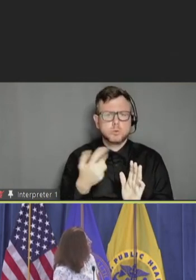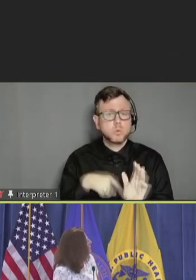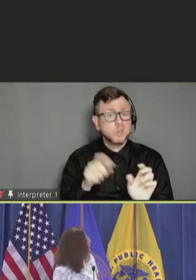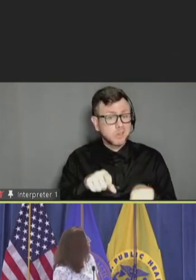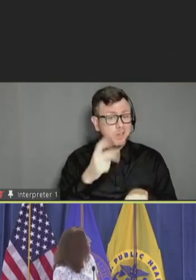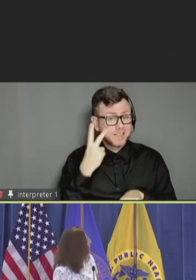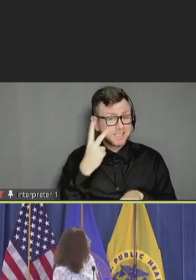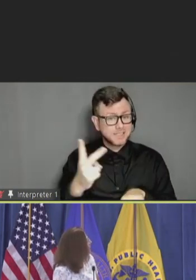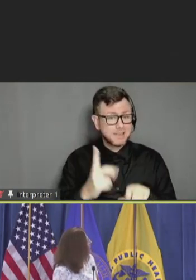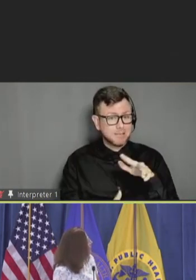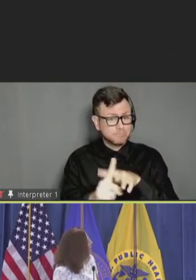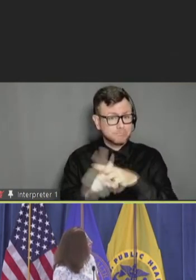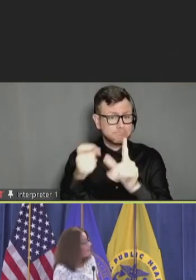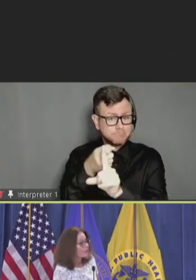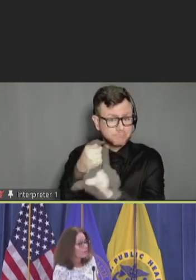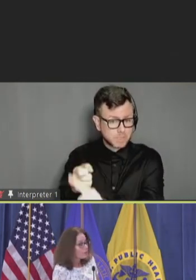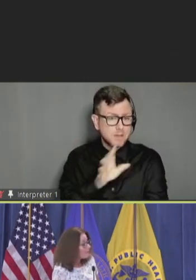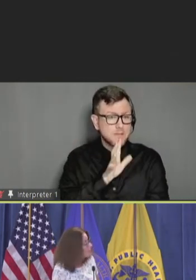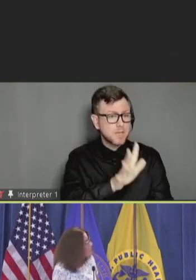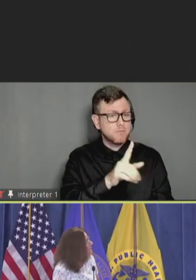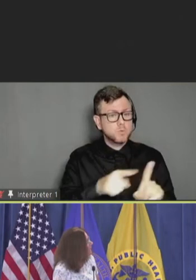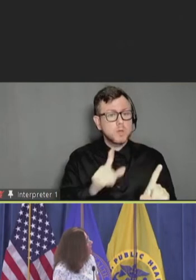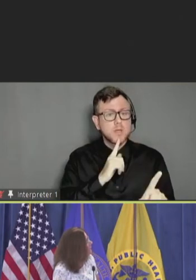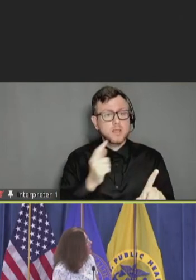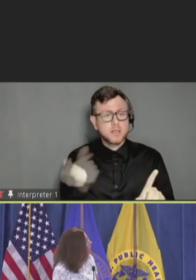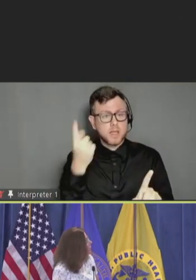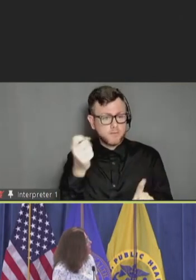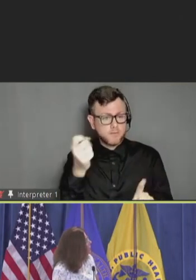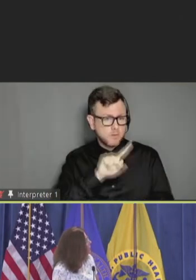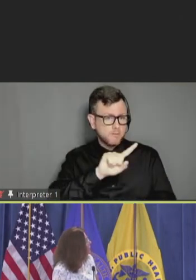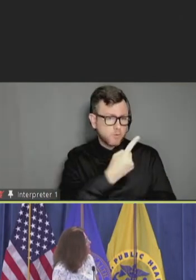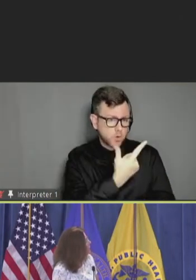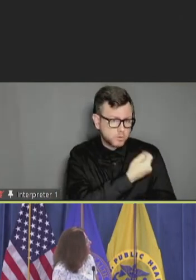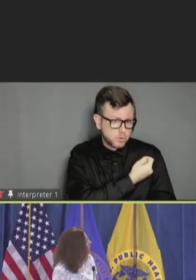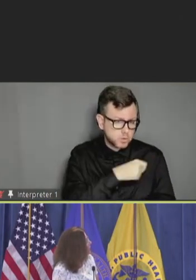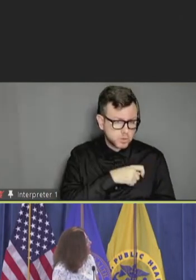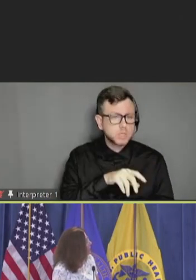rates for the 5- to 11-year-olds after the primaries, after this dose 2, 14.4 which is